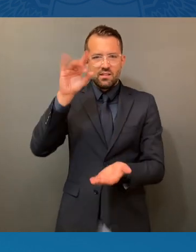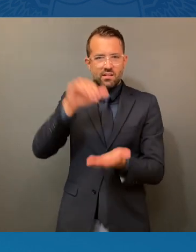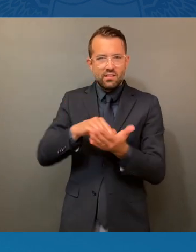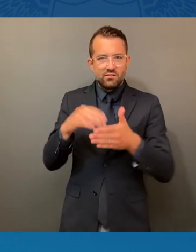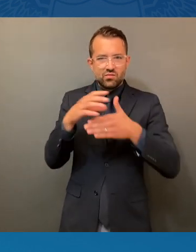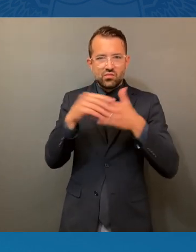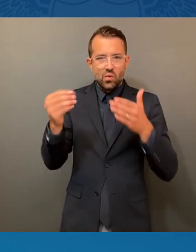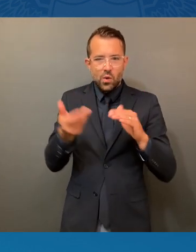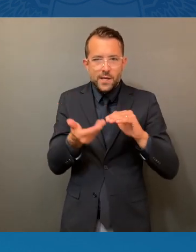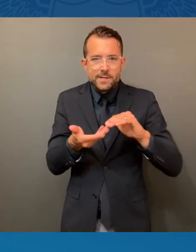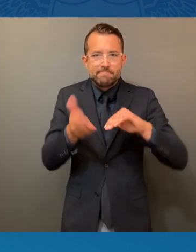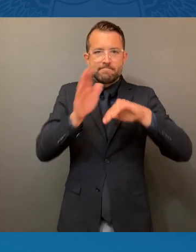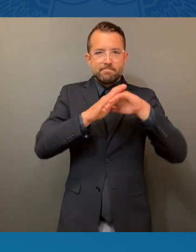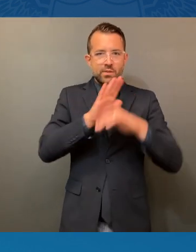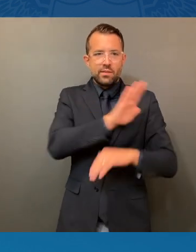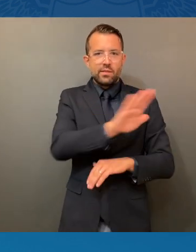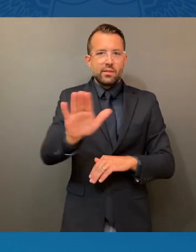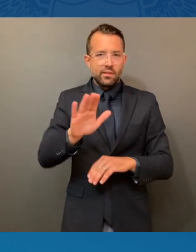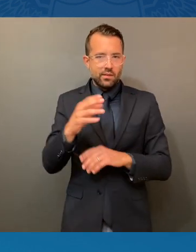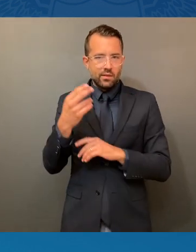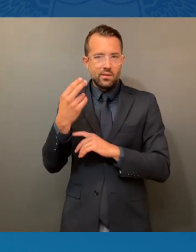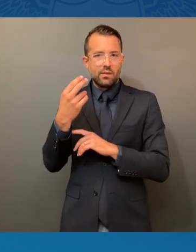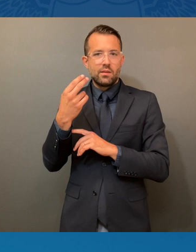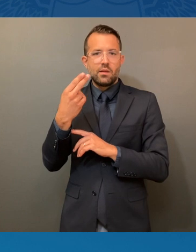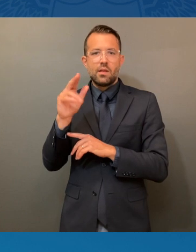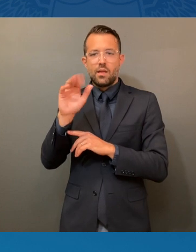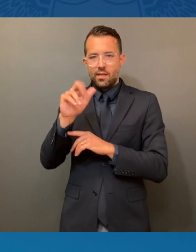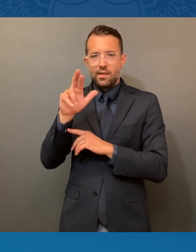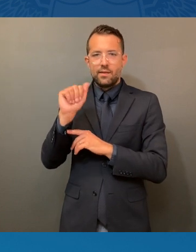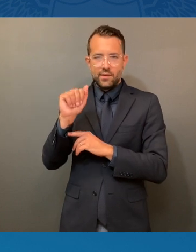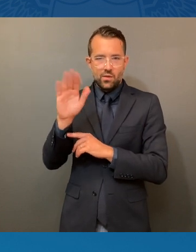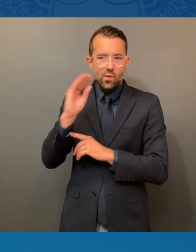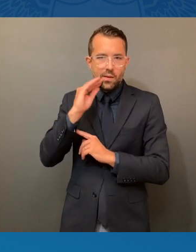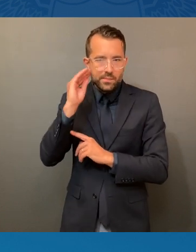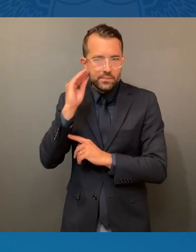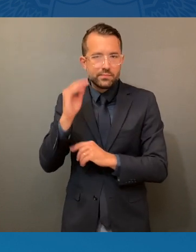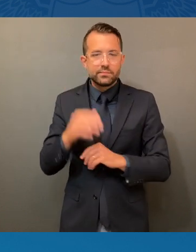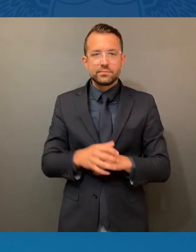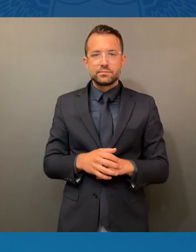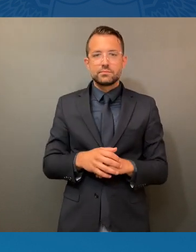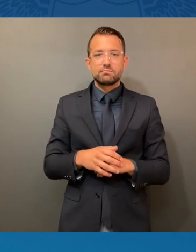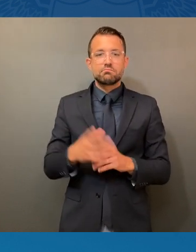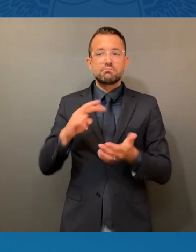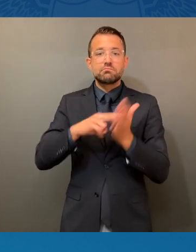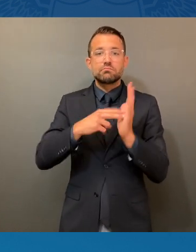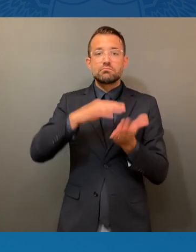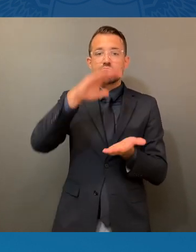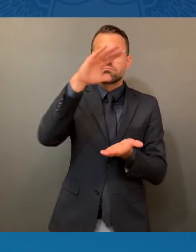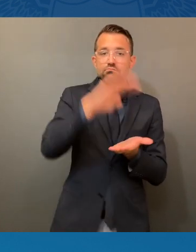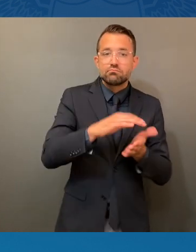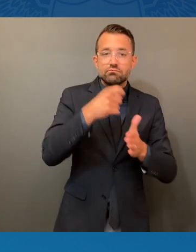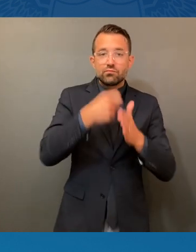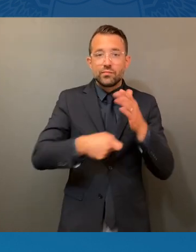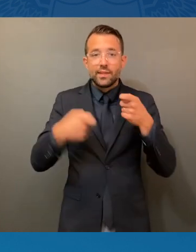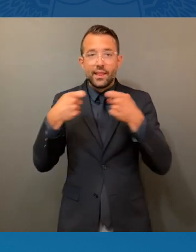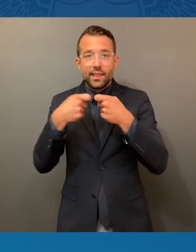which means, of course, lower energy bills and cleaner air. And we will also make new and used electric vehicles